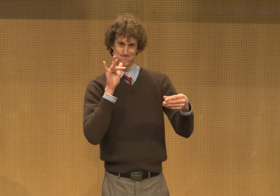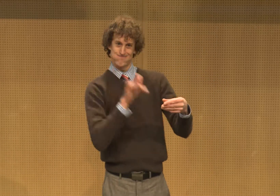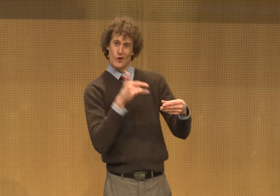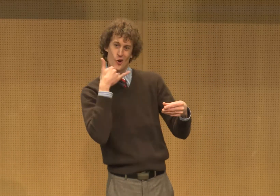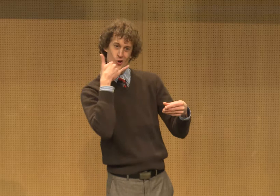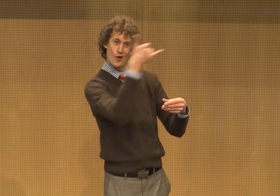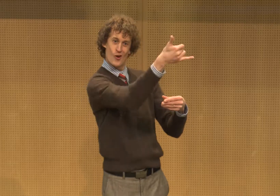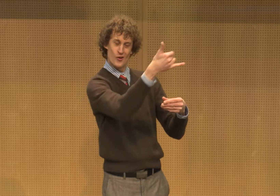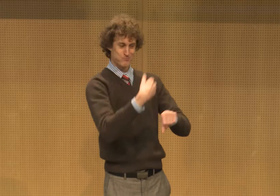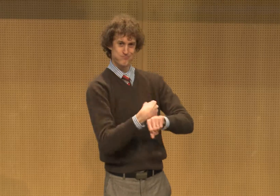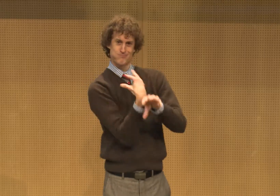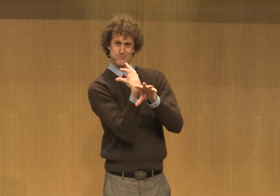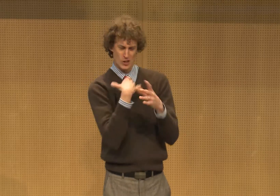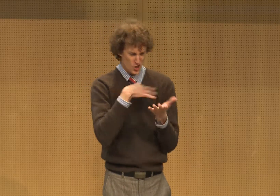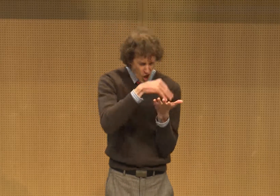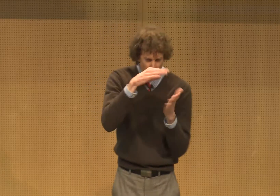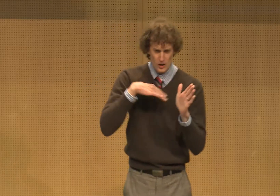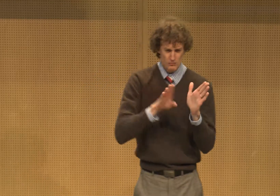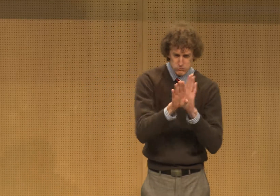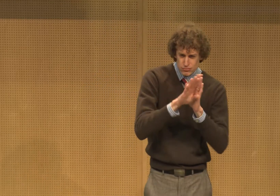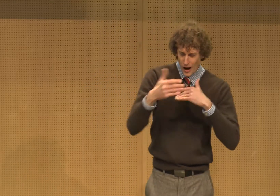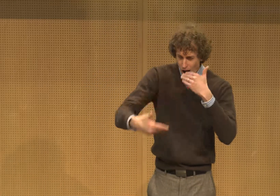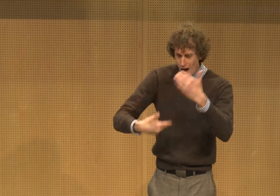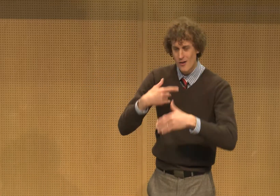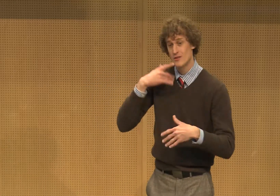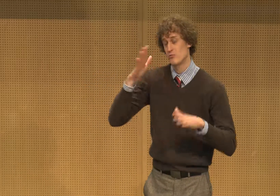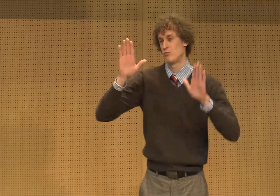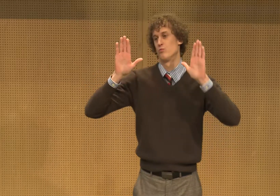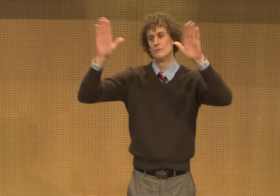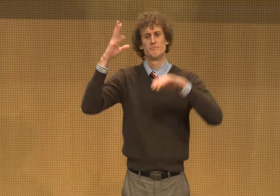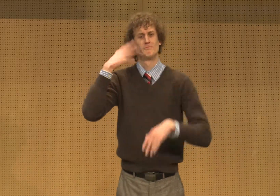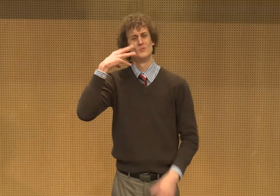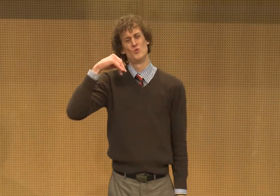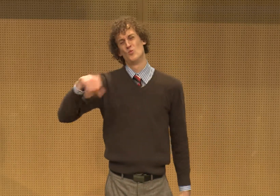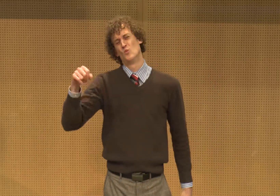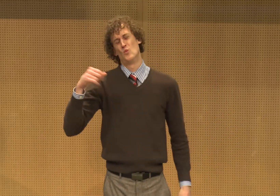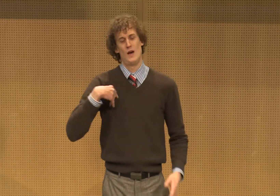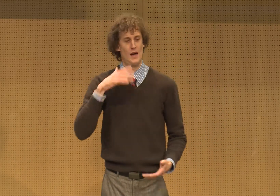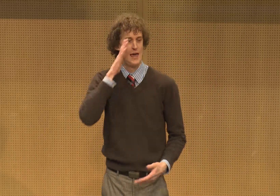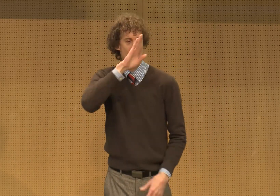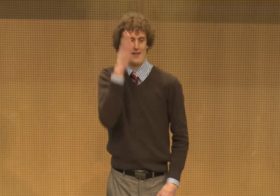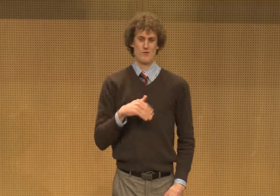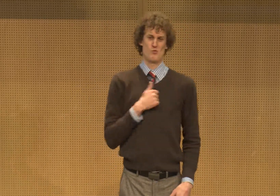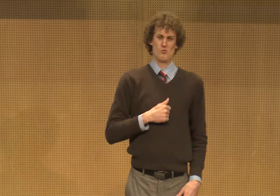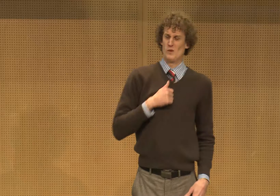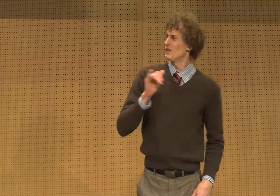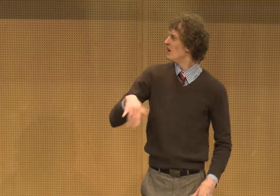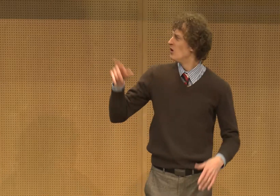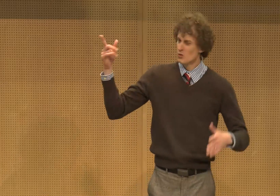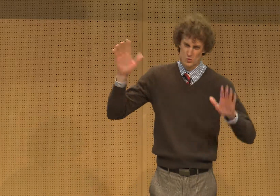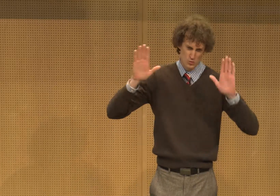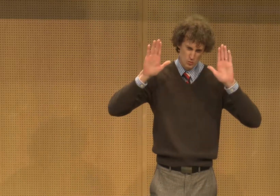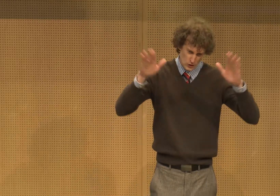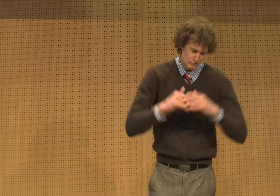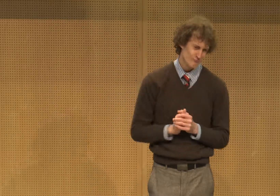We got the hardware ready to be able to actually talk with each other face to face through video phone.